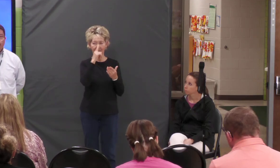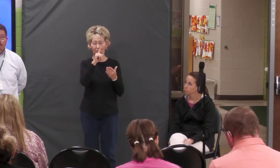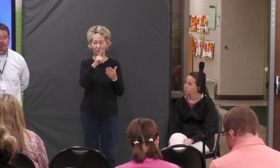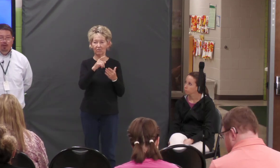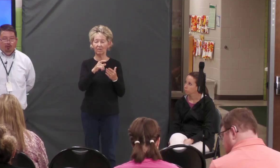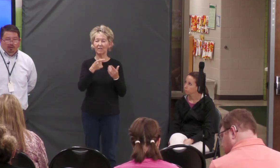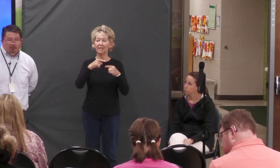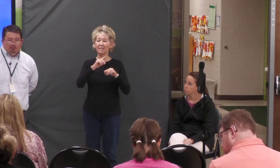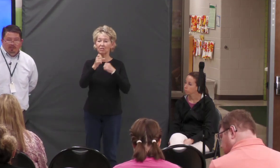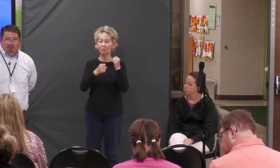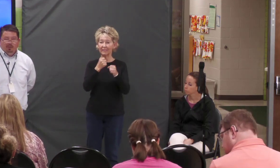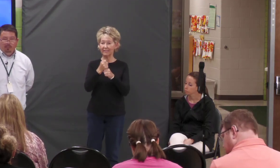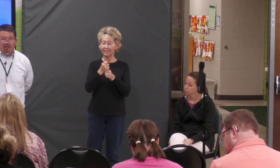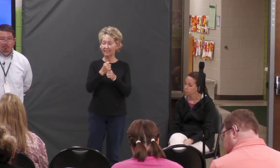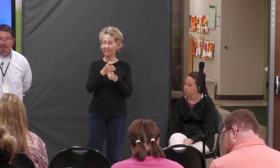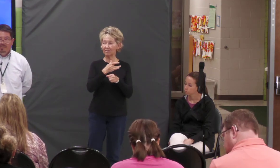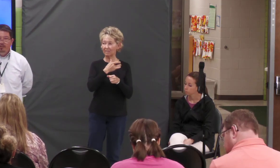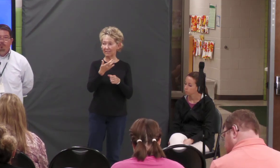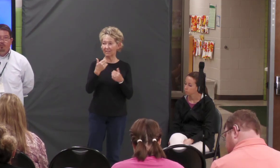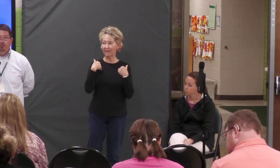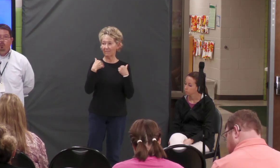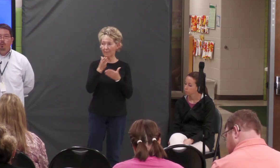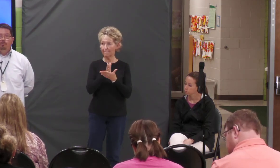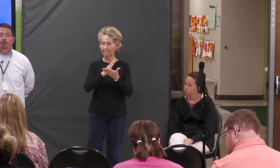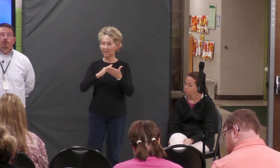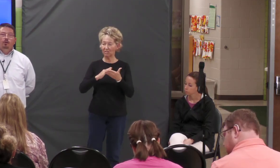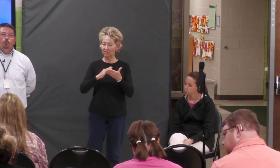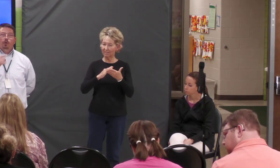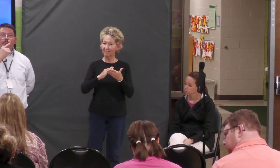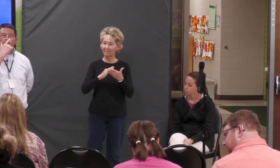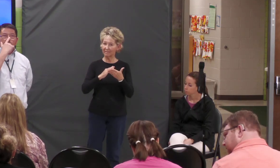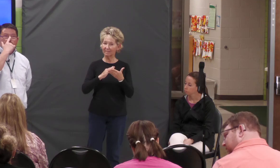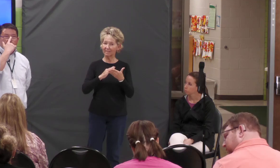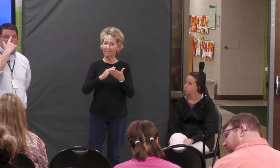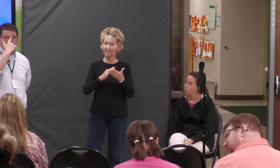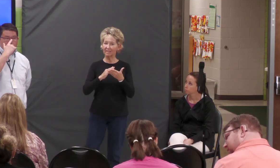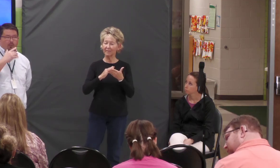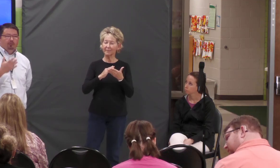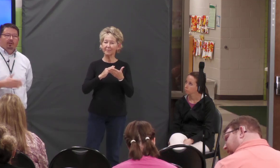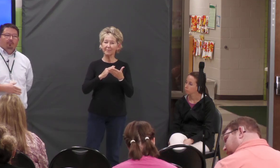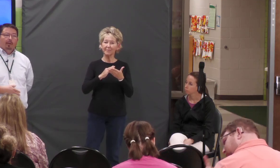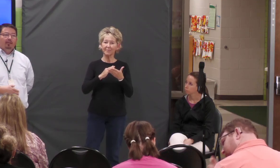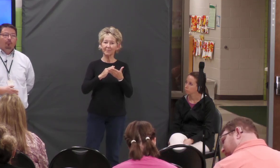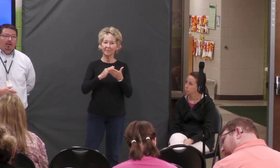throughout the year there would typically be a budget formed what would uh what your expected